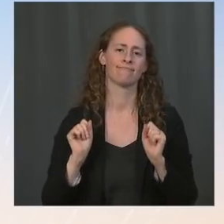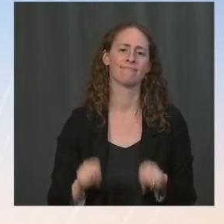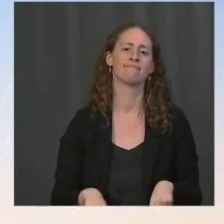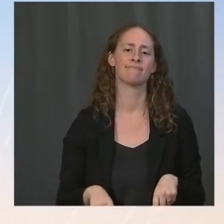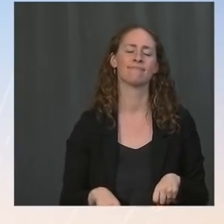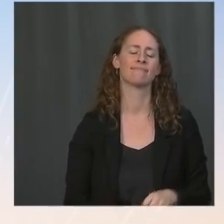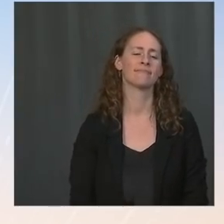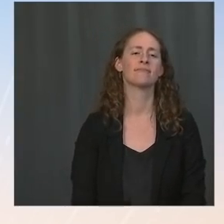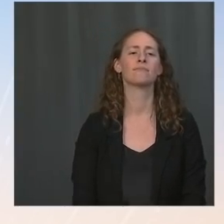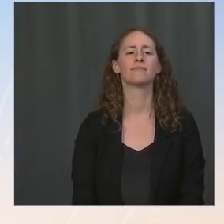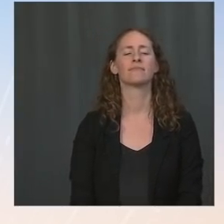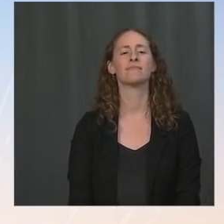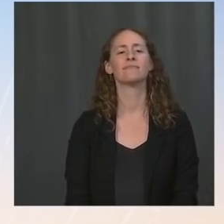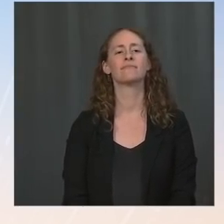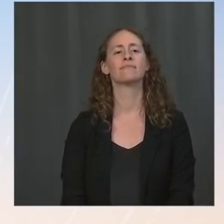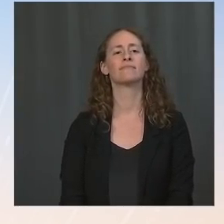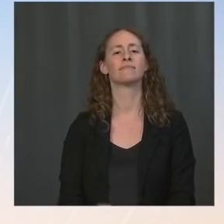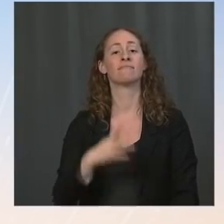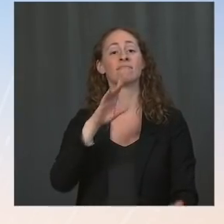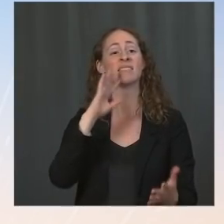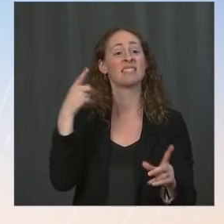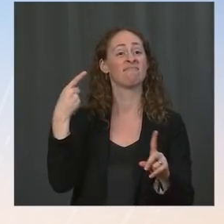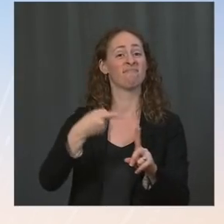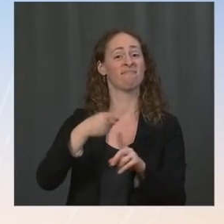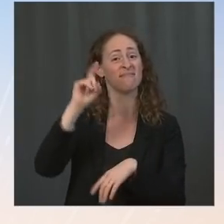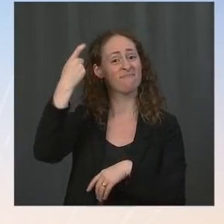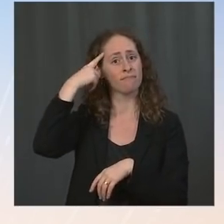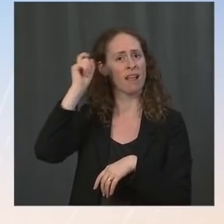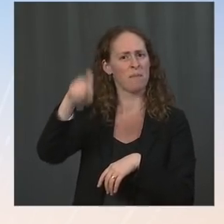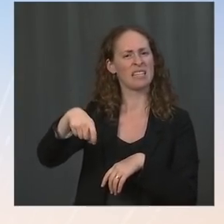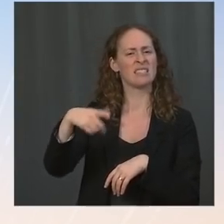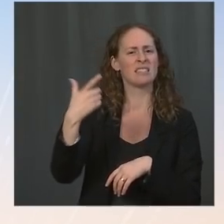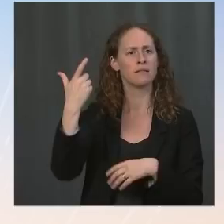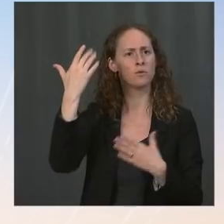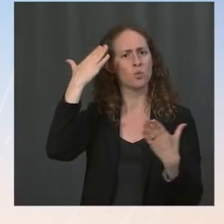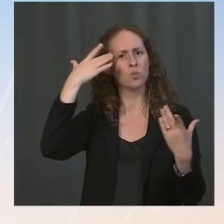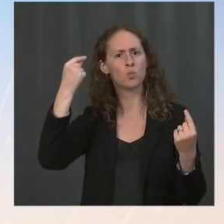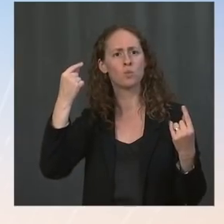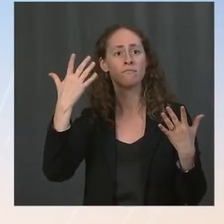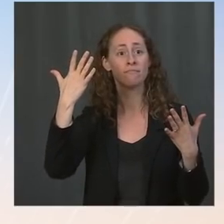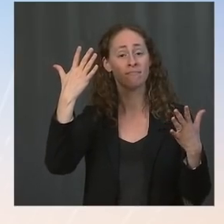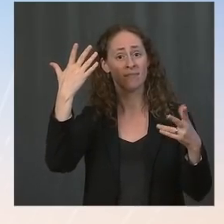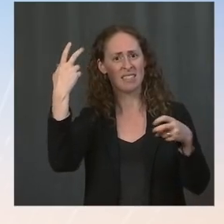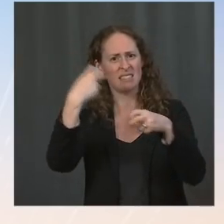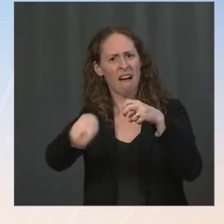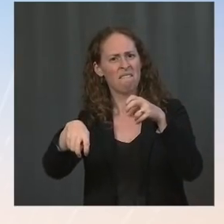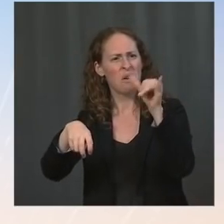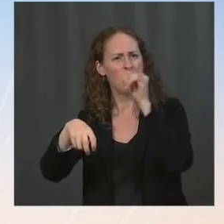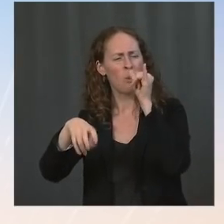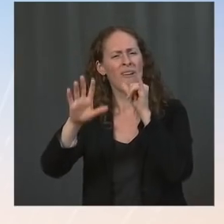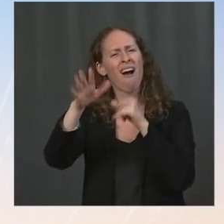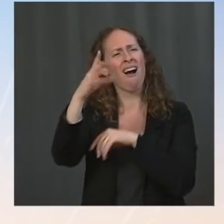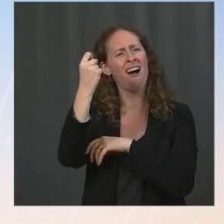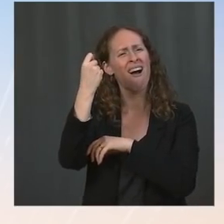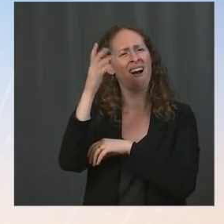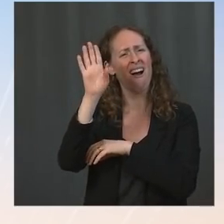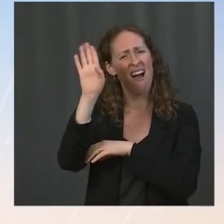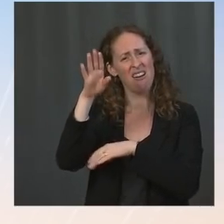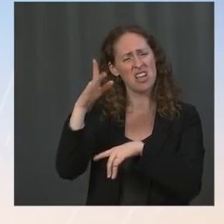working to do our best to function as best as we can. Is it tough? Yes. Are the days long? Yes. Is it always going to be perfect? No. But this is exactly